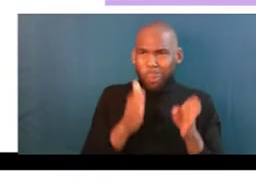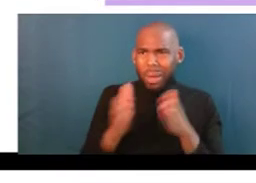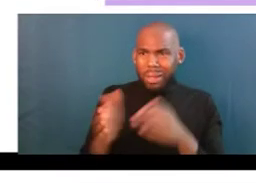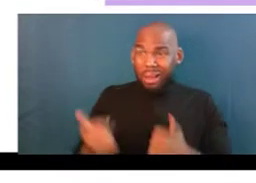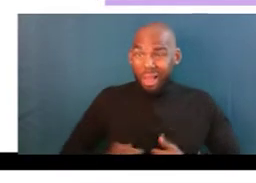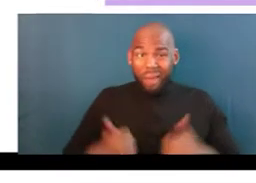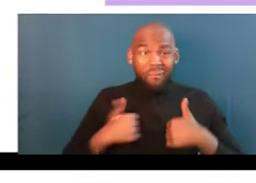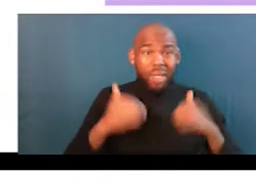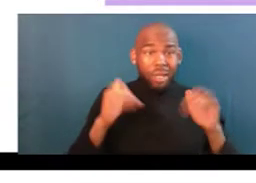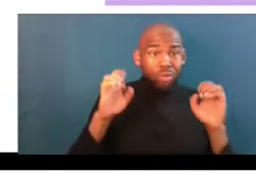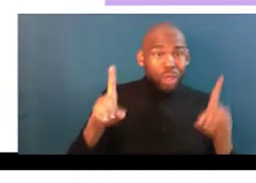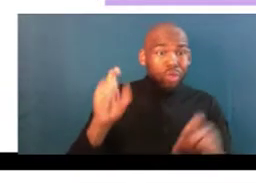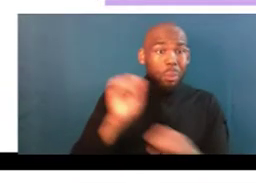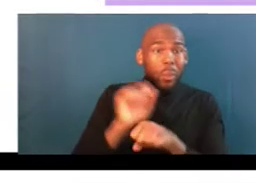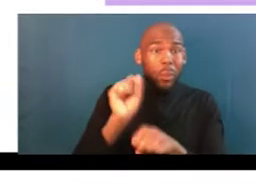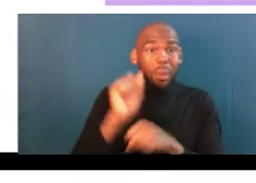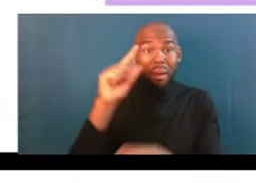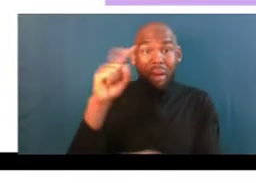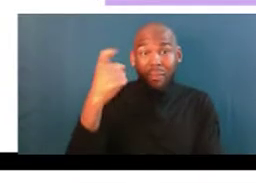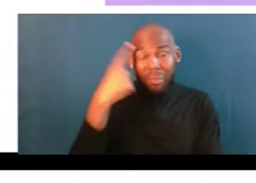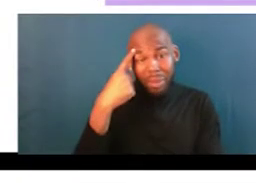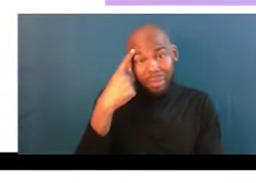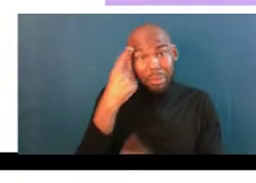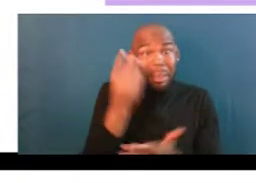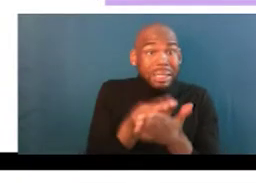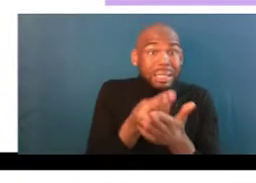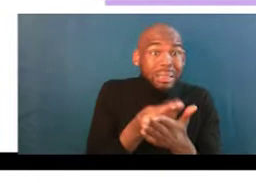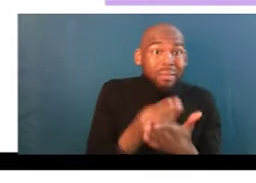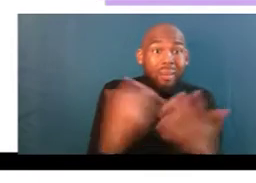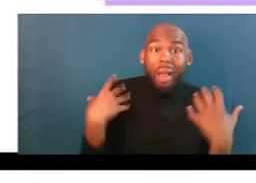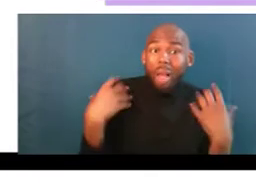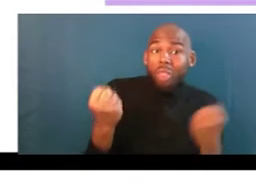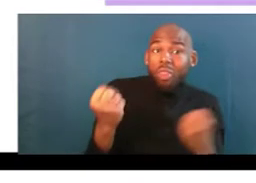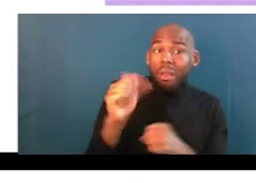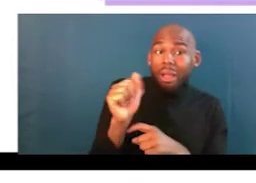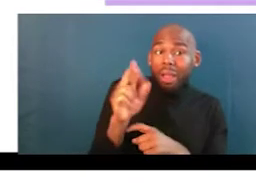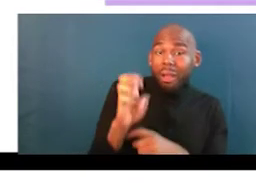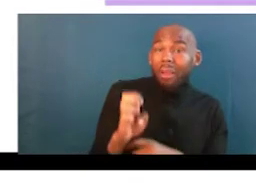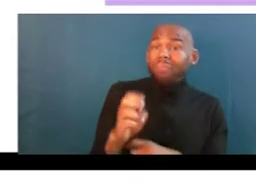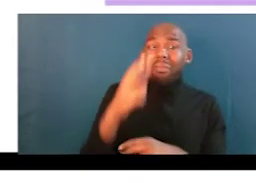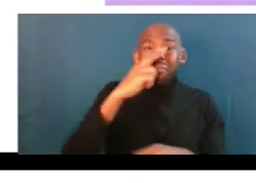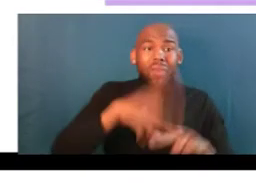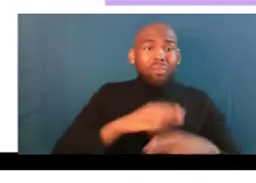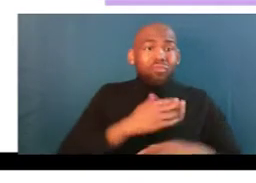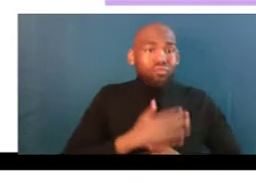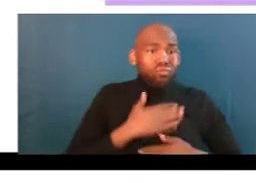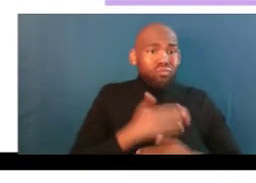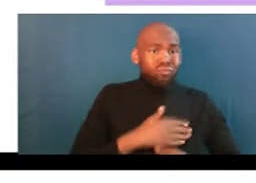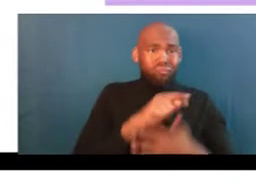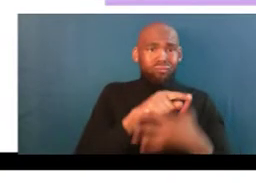including education, employment, government, commerce, healthcare, recreation, and more.